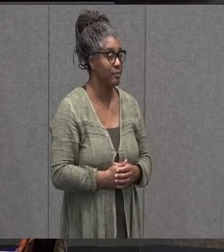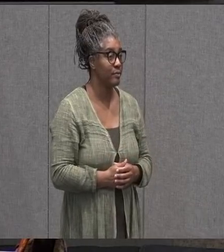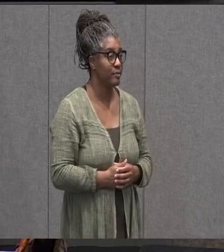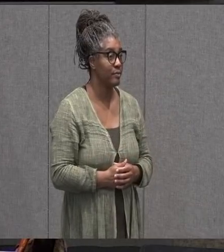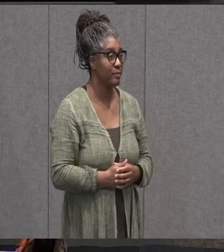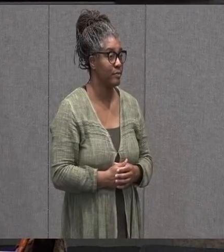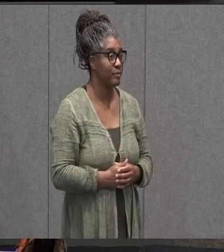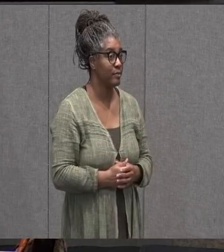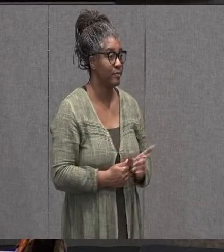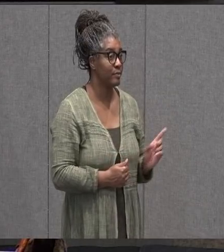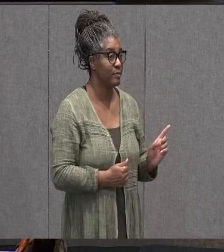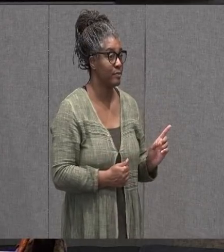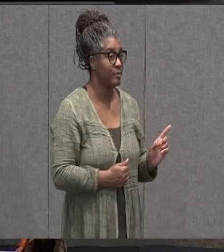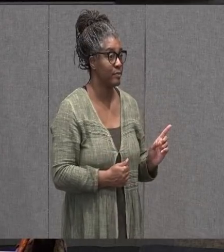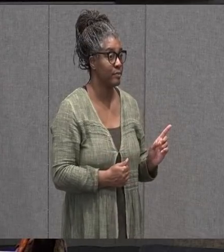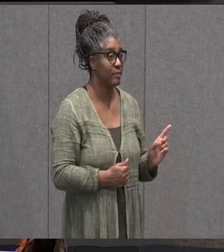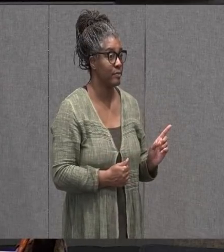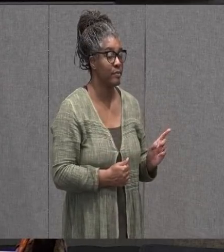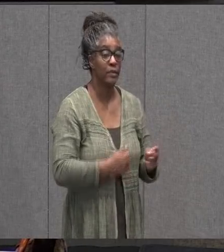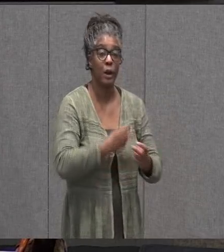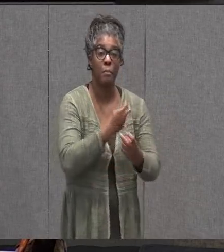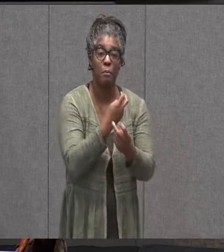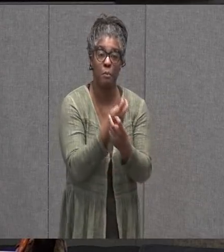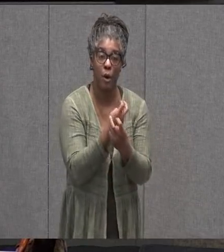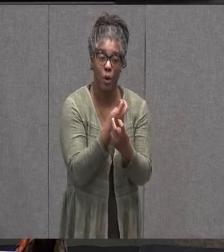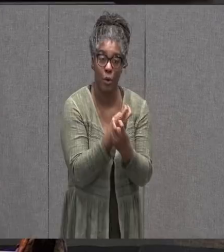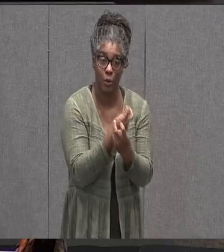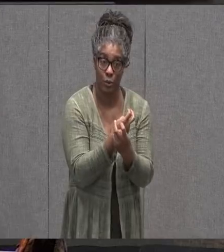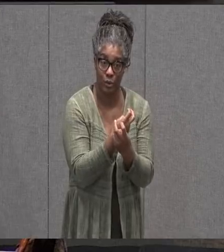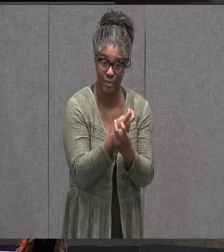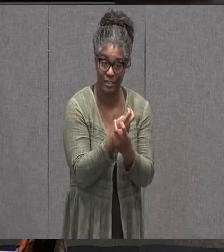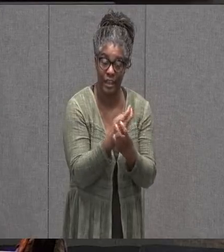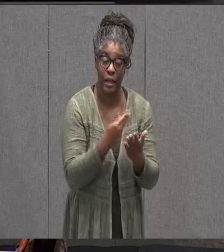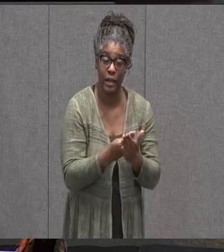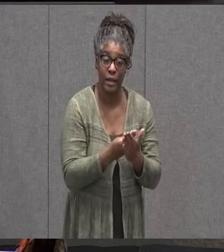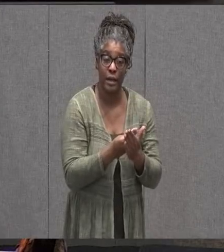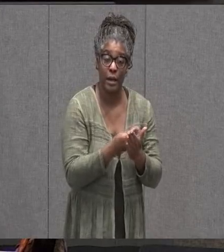A bone, he bought a bone for his dog.